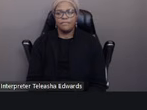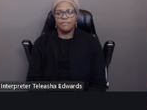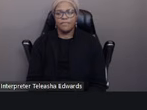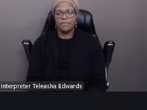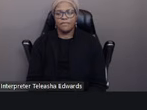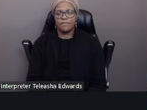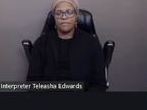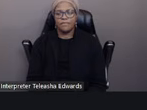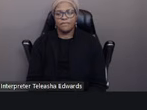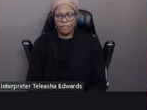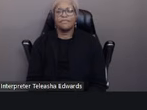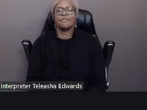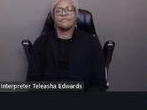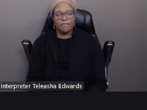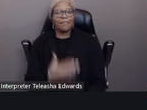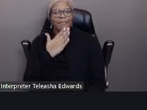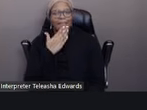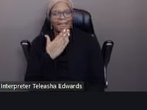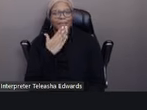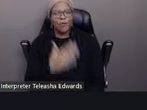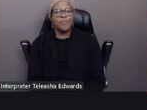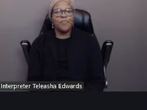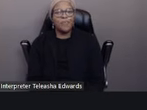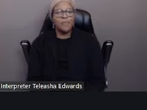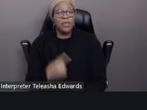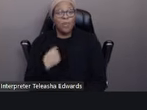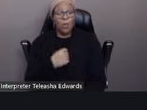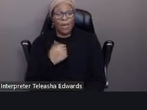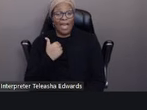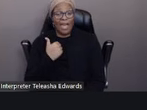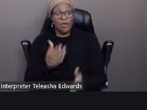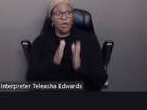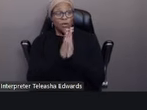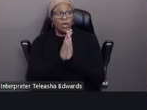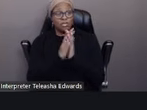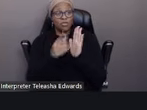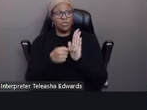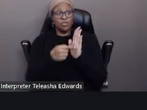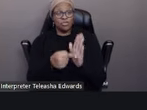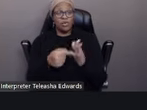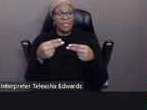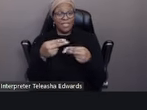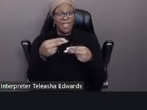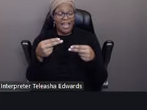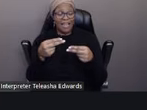Okay, thank you. We have a request to show the slide that includes the application content. So,